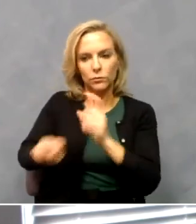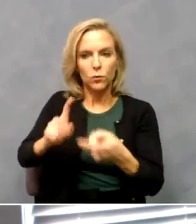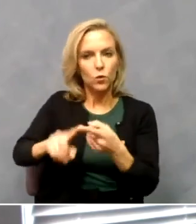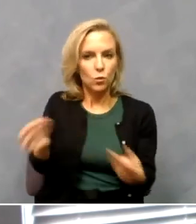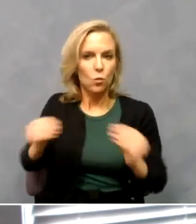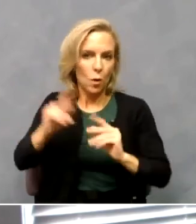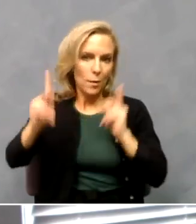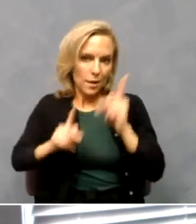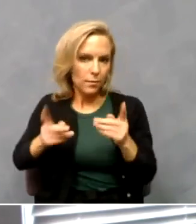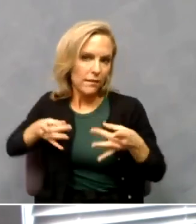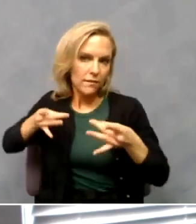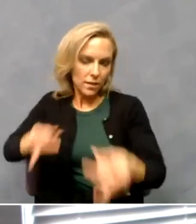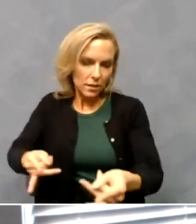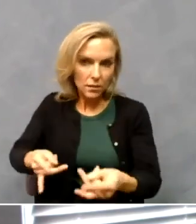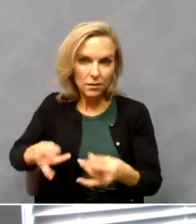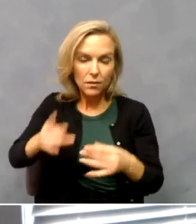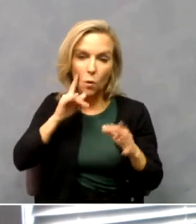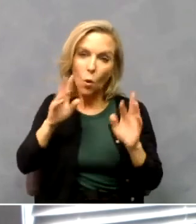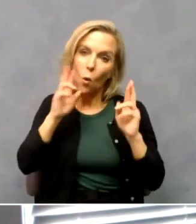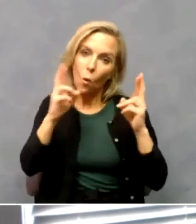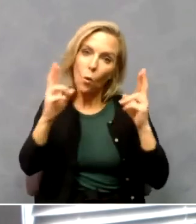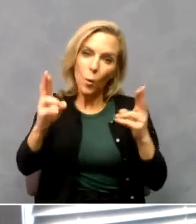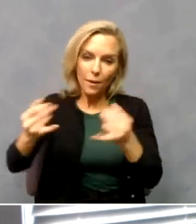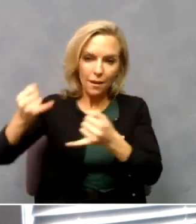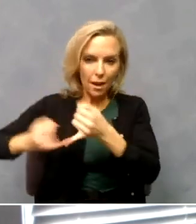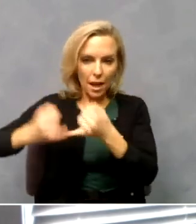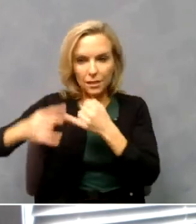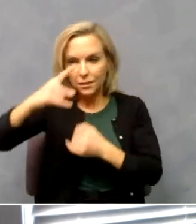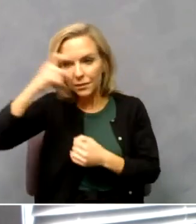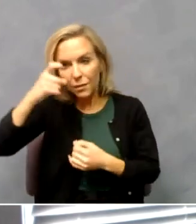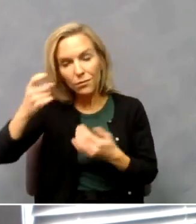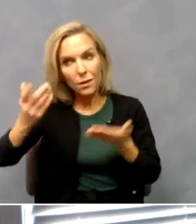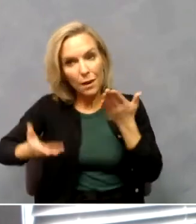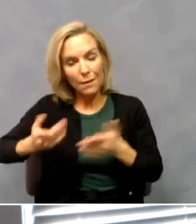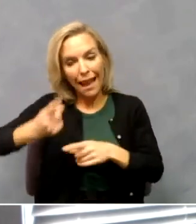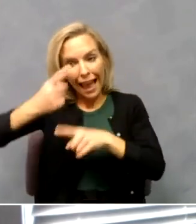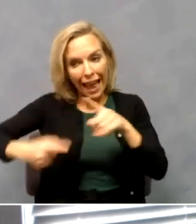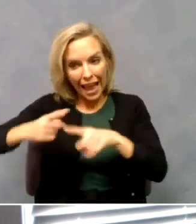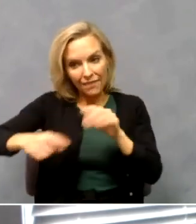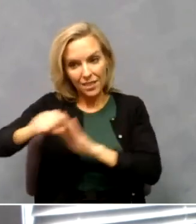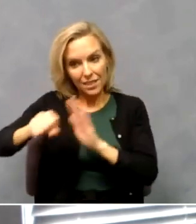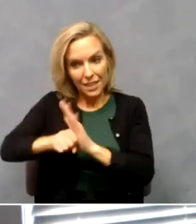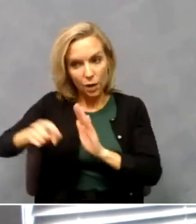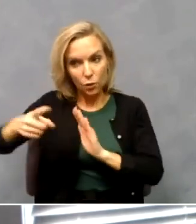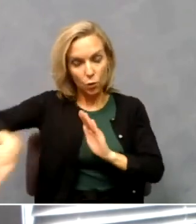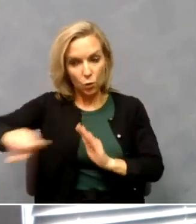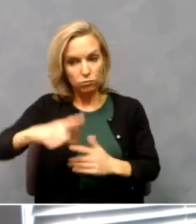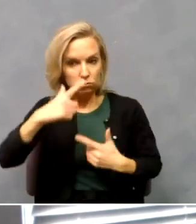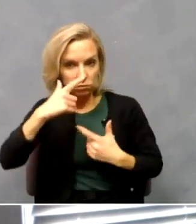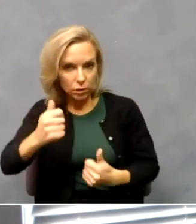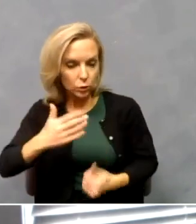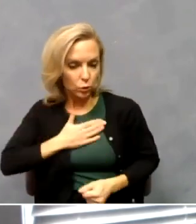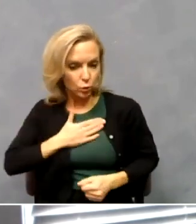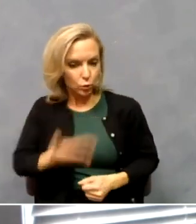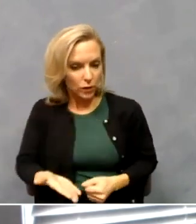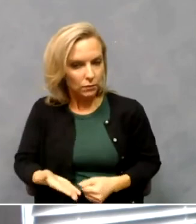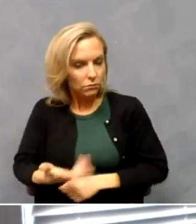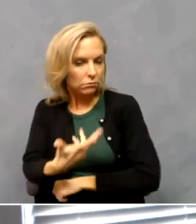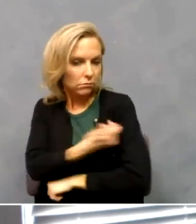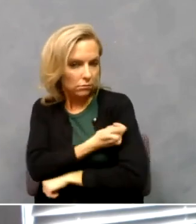the end of the summer, perhaps is many is half of the state who are interested in willing and getting the vaccine will have been able to be immunized by the